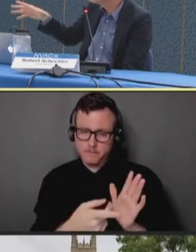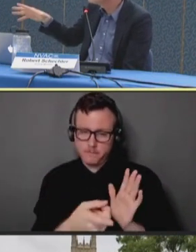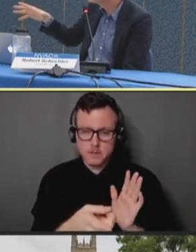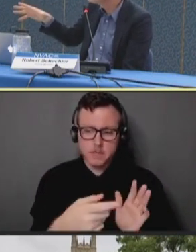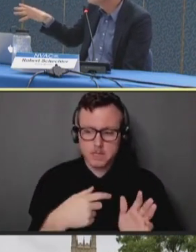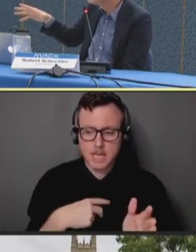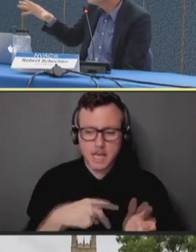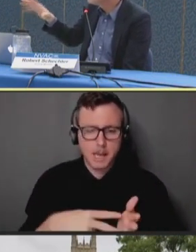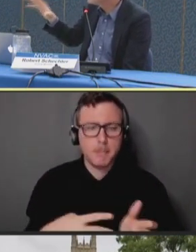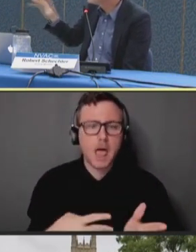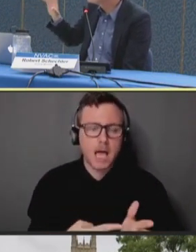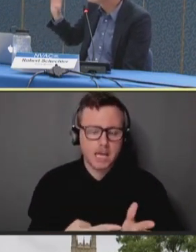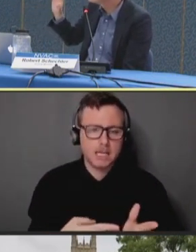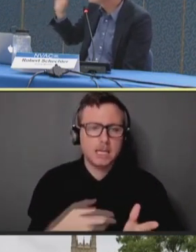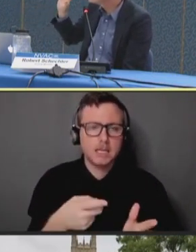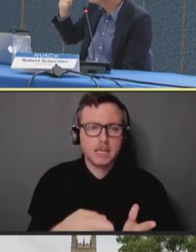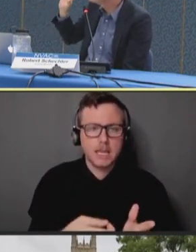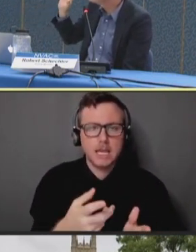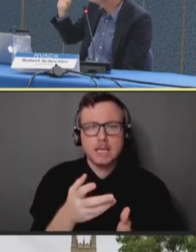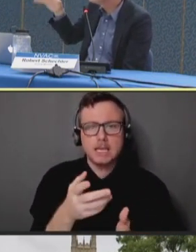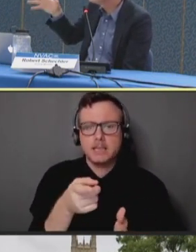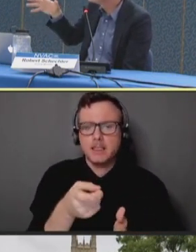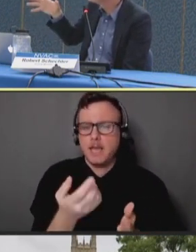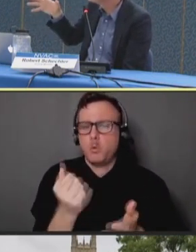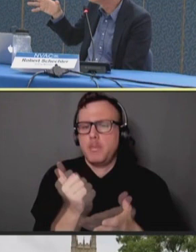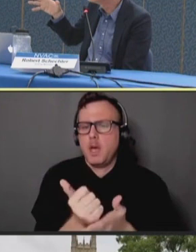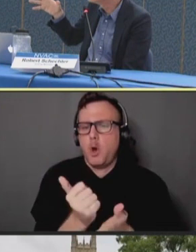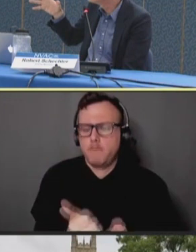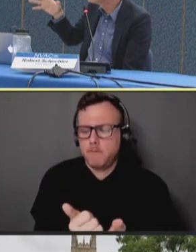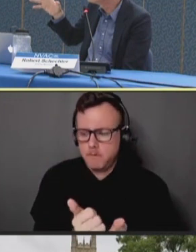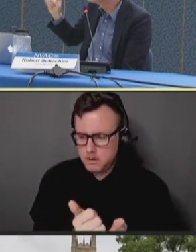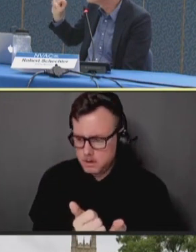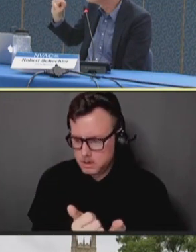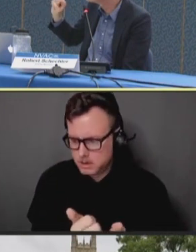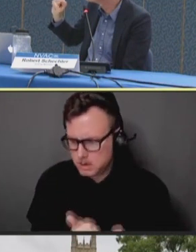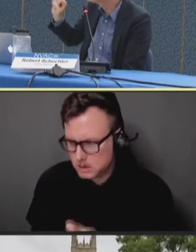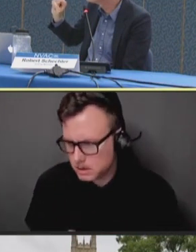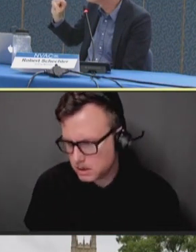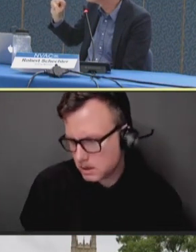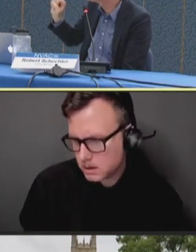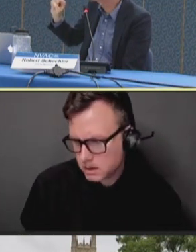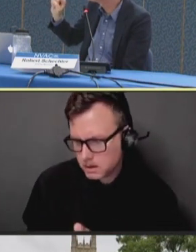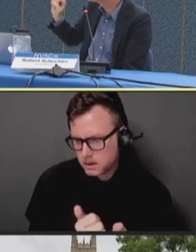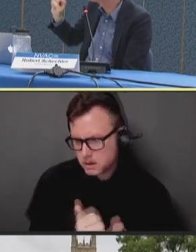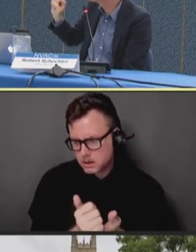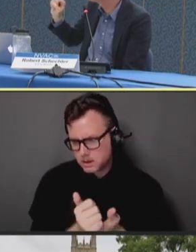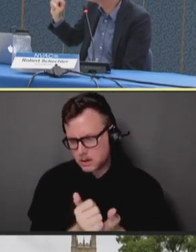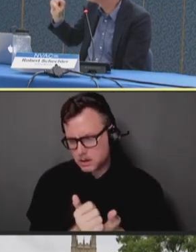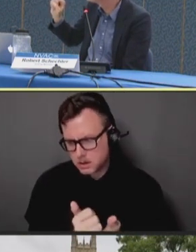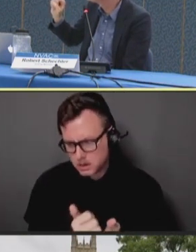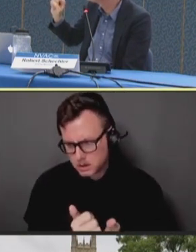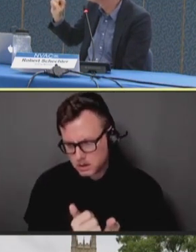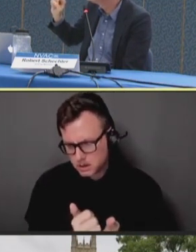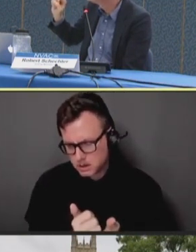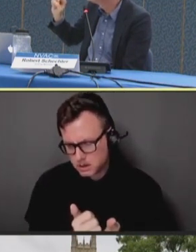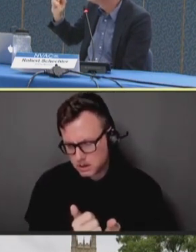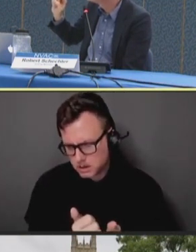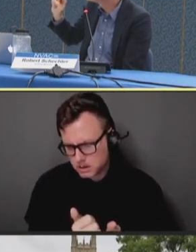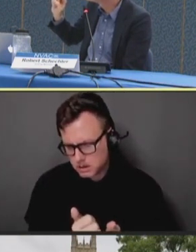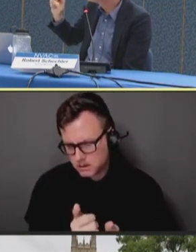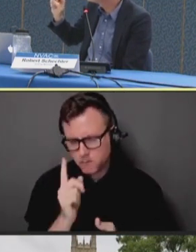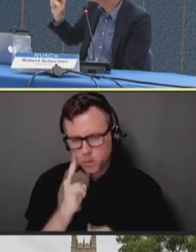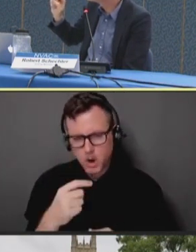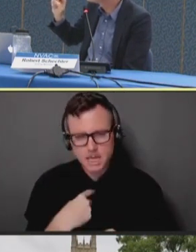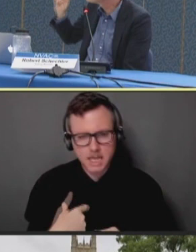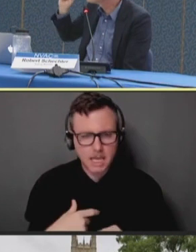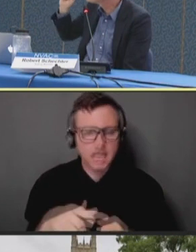And I'm wondering if that point of -- is before after diagnosis of initial diagnosis of Alzheimer's